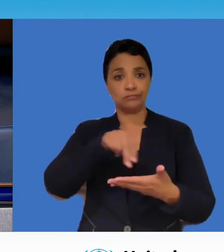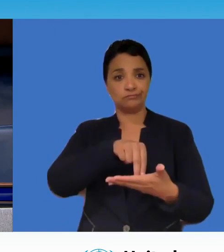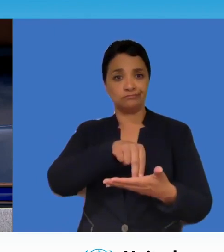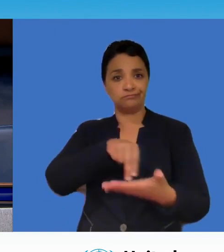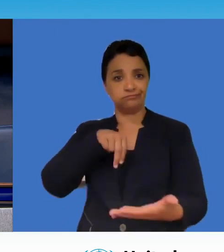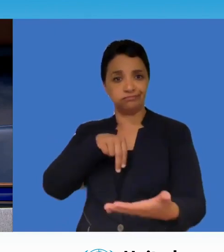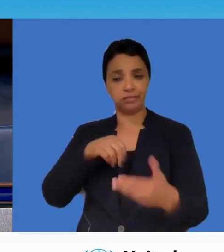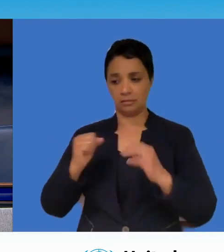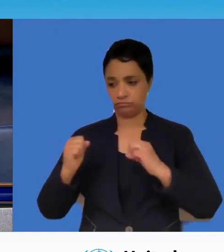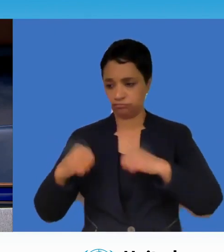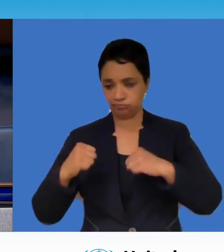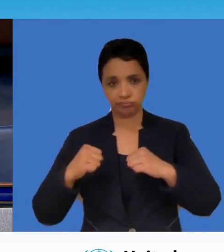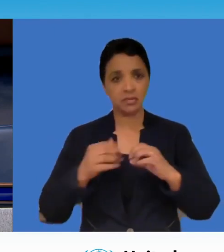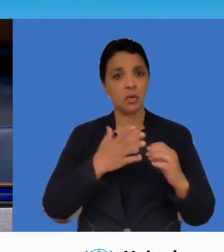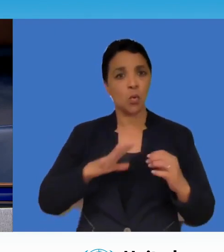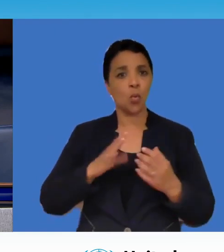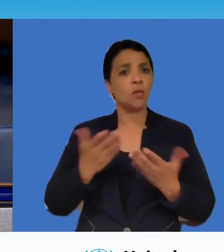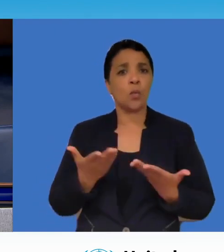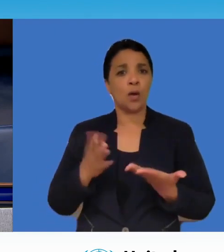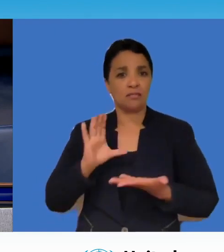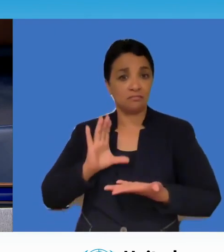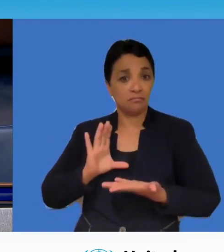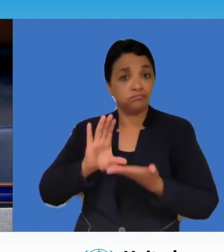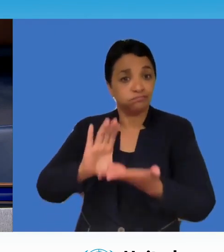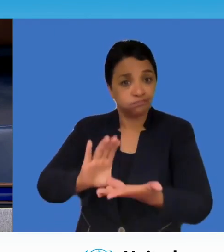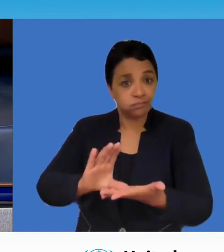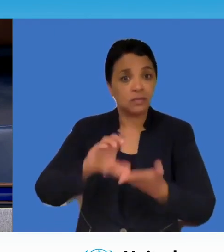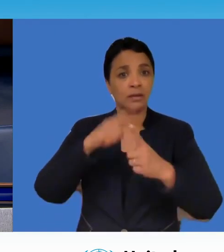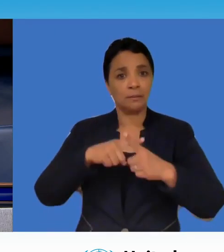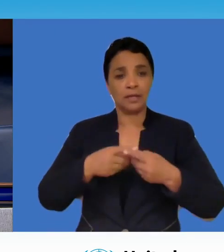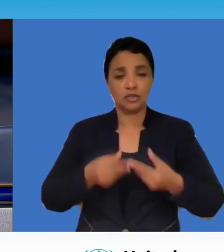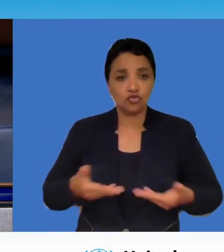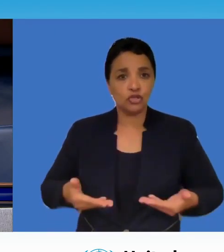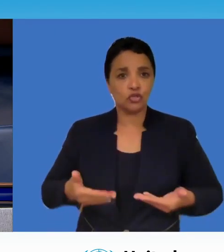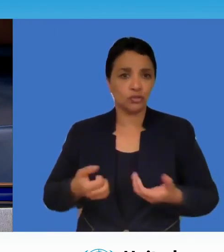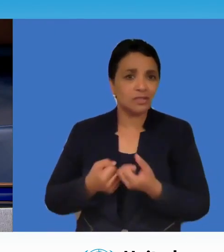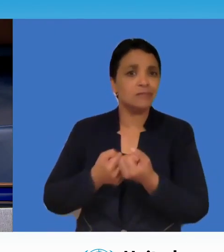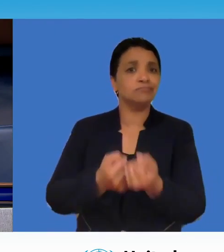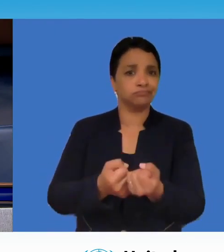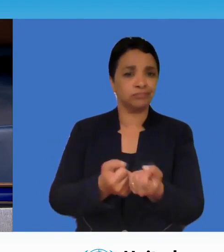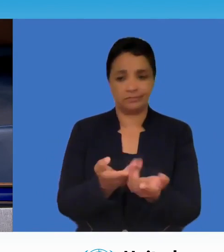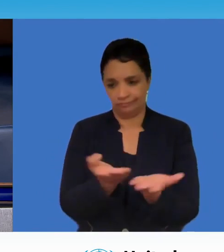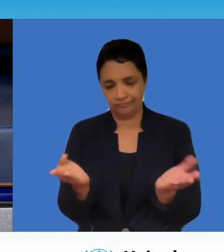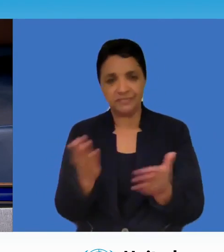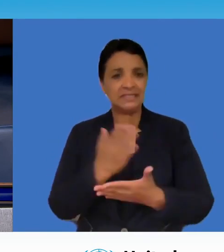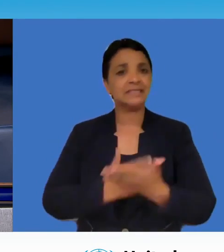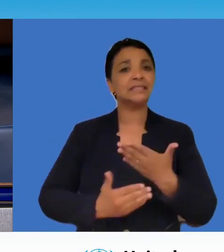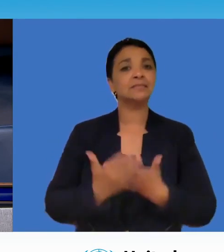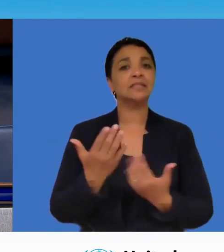of Financial and material support for people with disabilities the government decision for